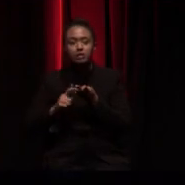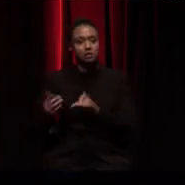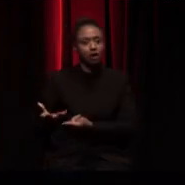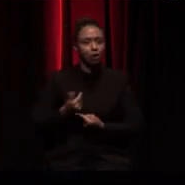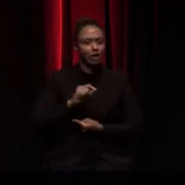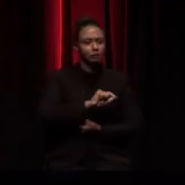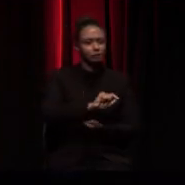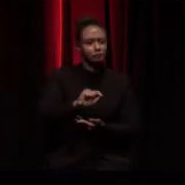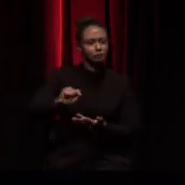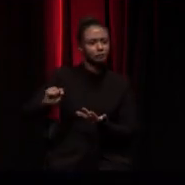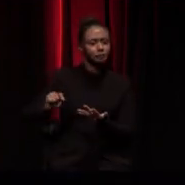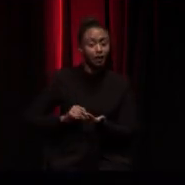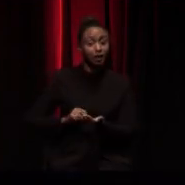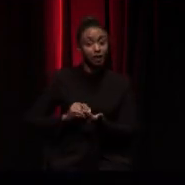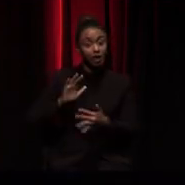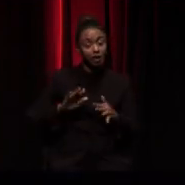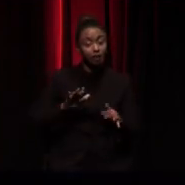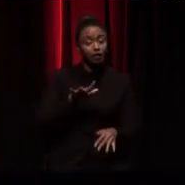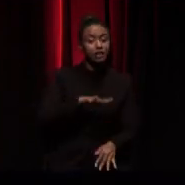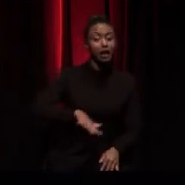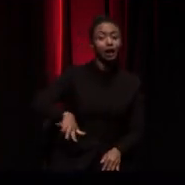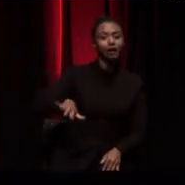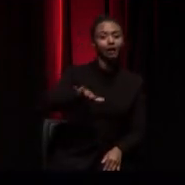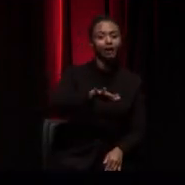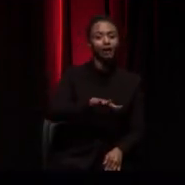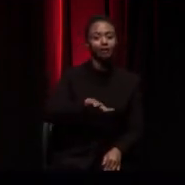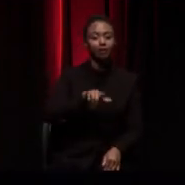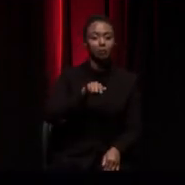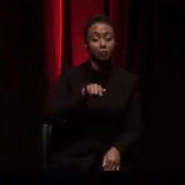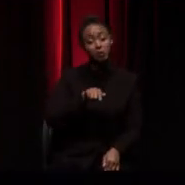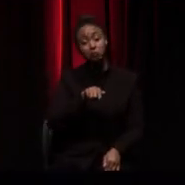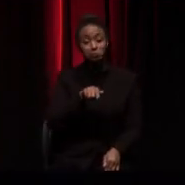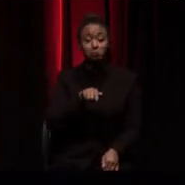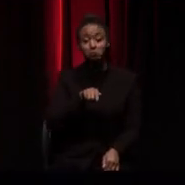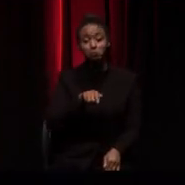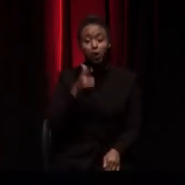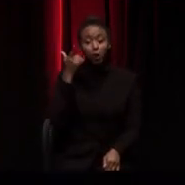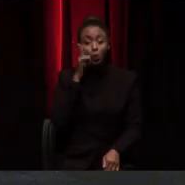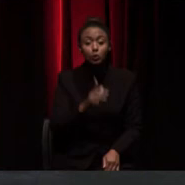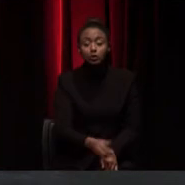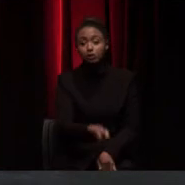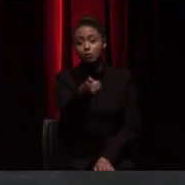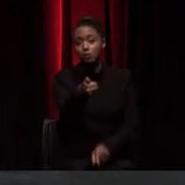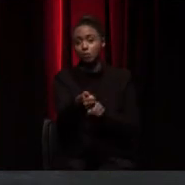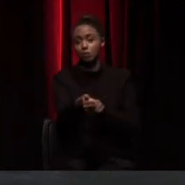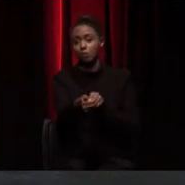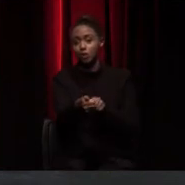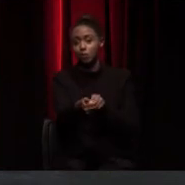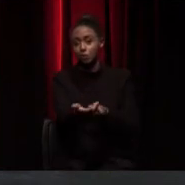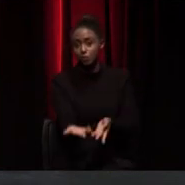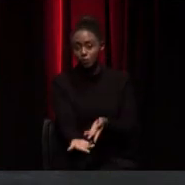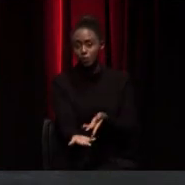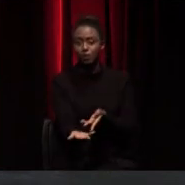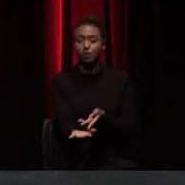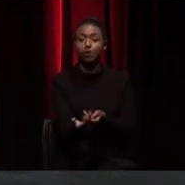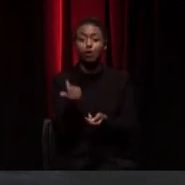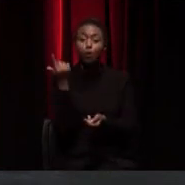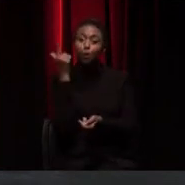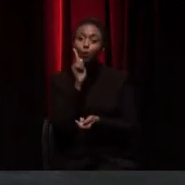In that environment she may do better and become a star.